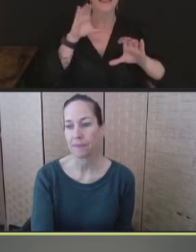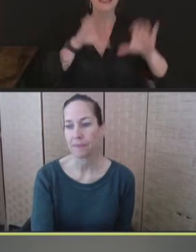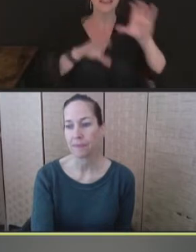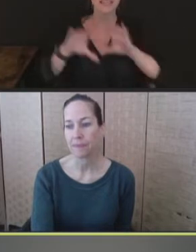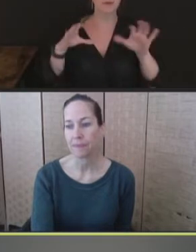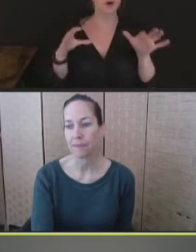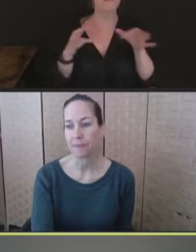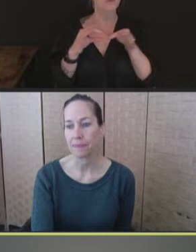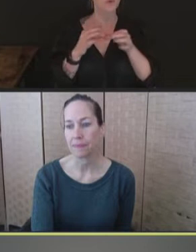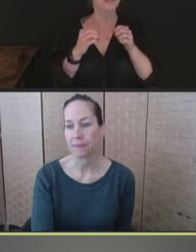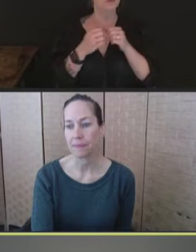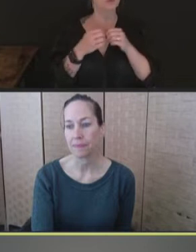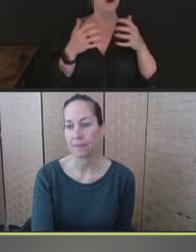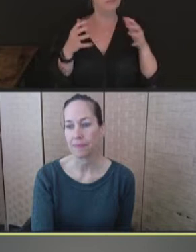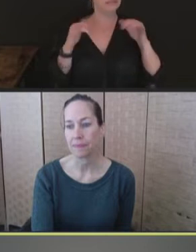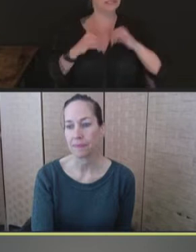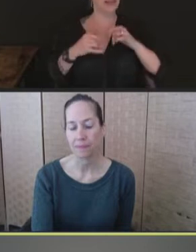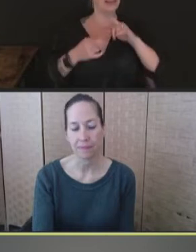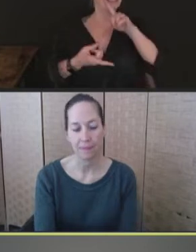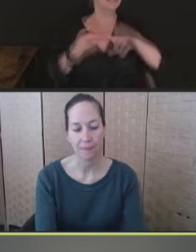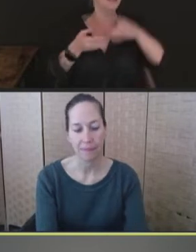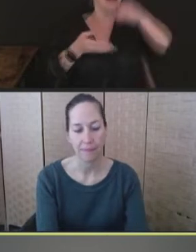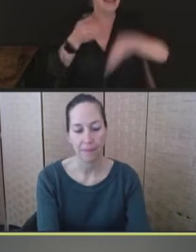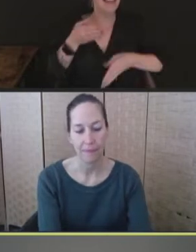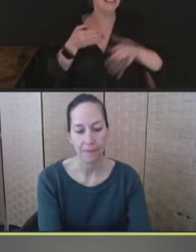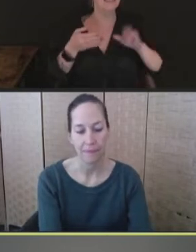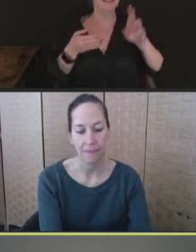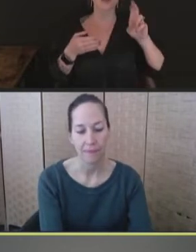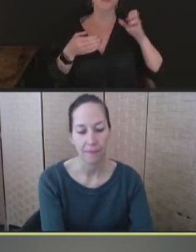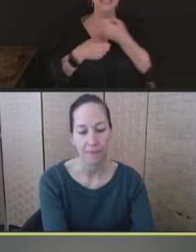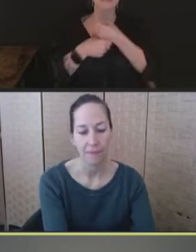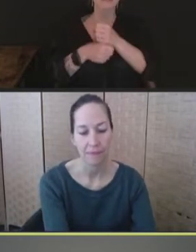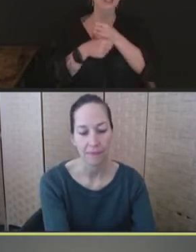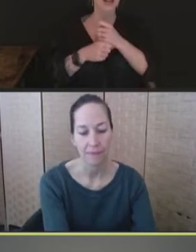Thereafter evolution is indifferent as to what happens to them.